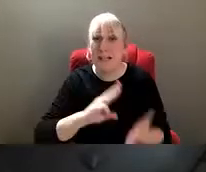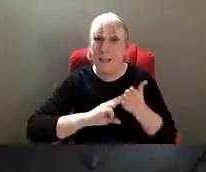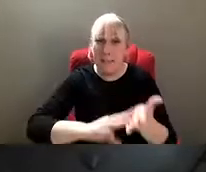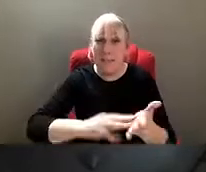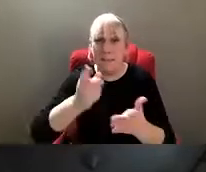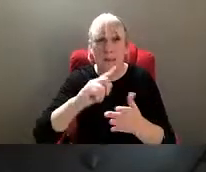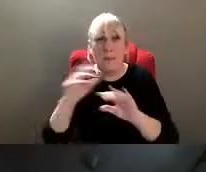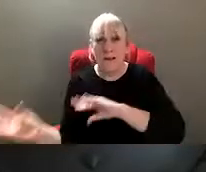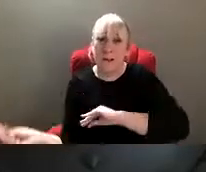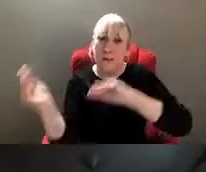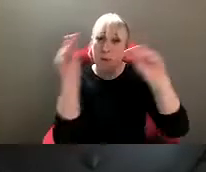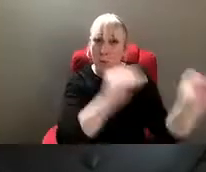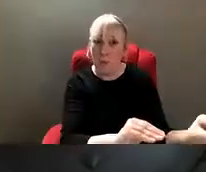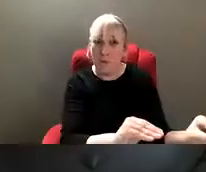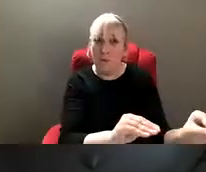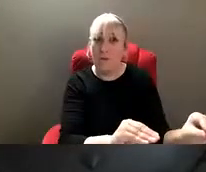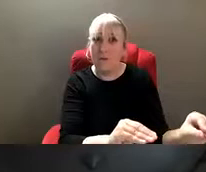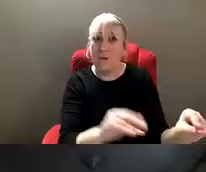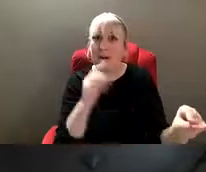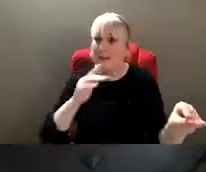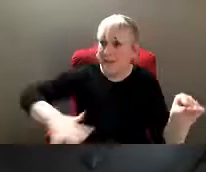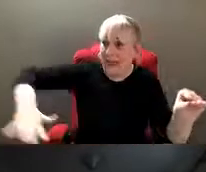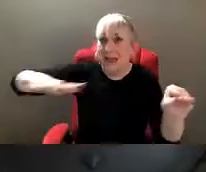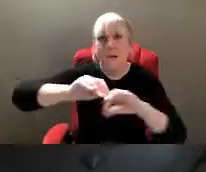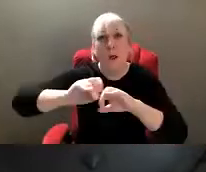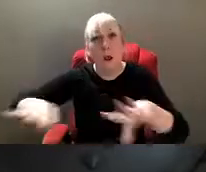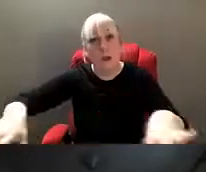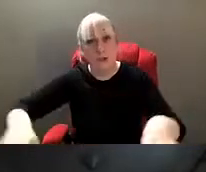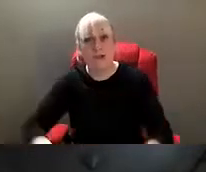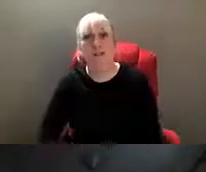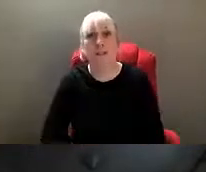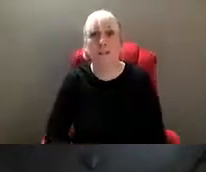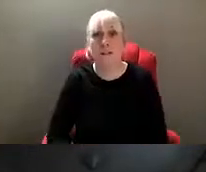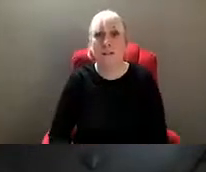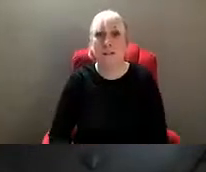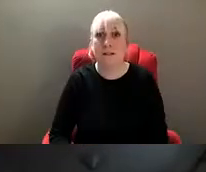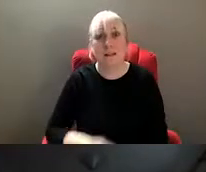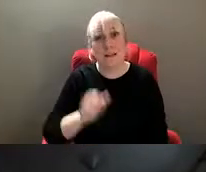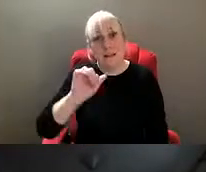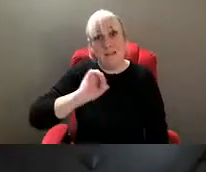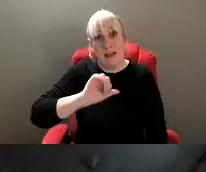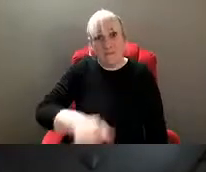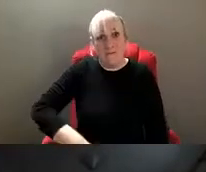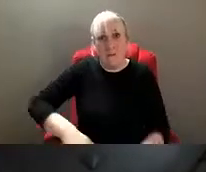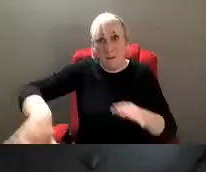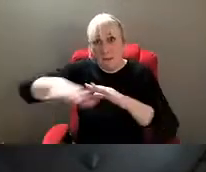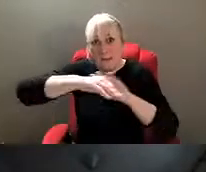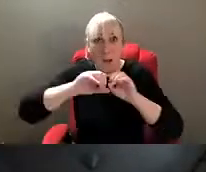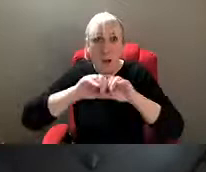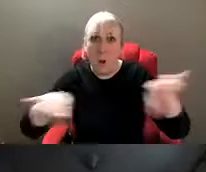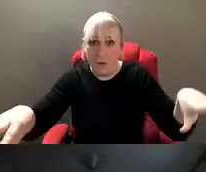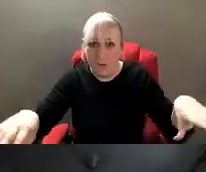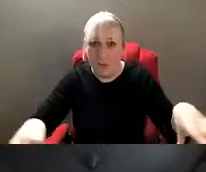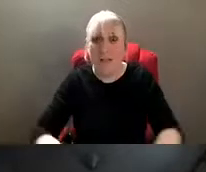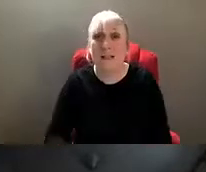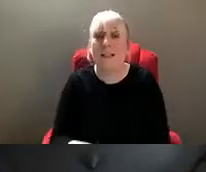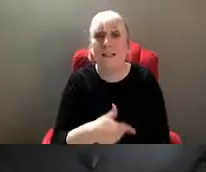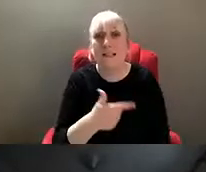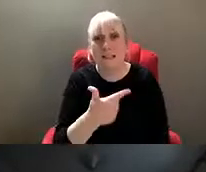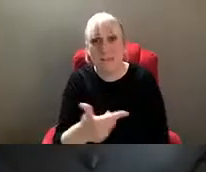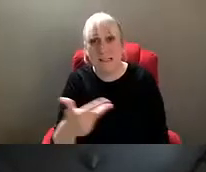a tremendous amount and the agricultural laws where 75 percent of women from the areas of um